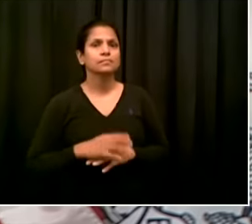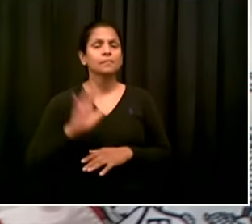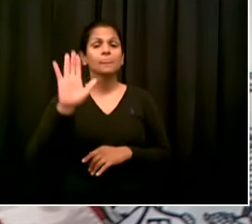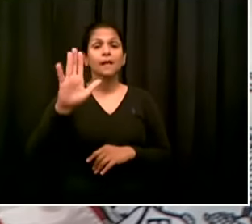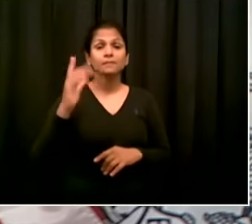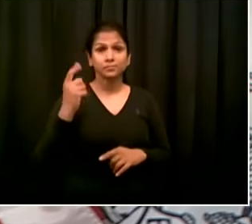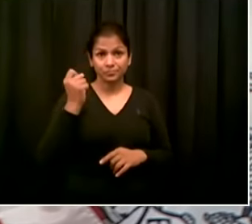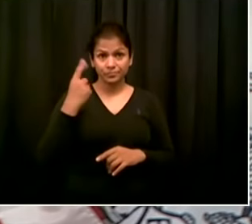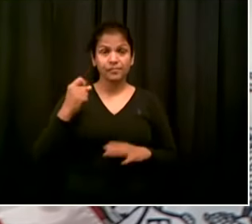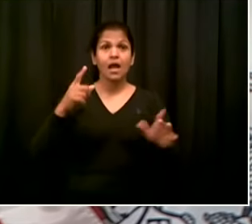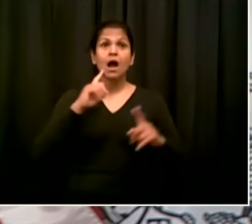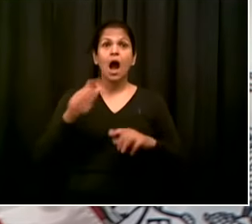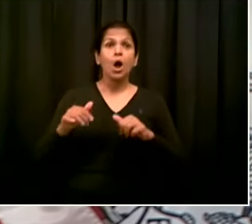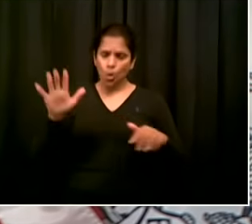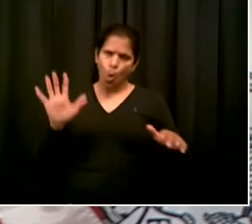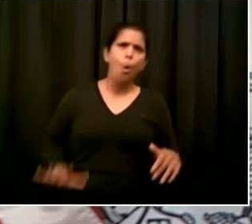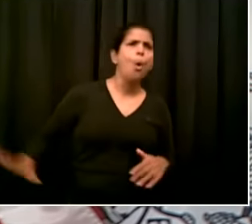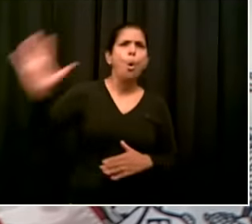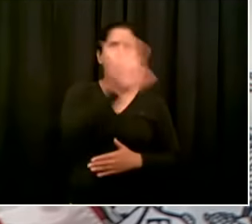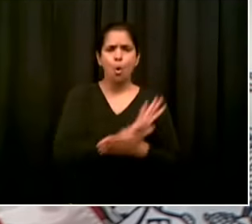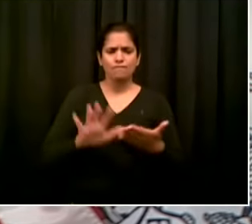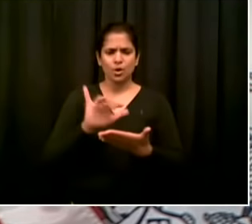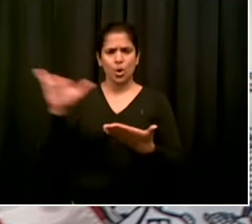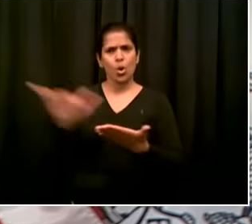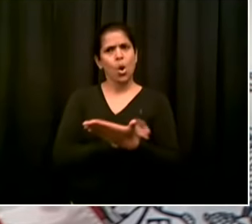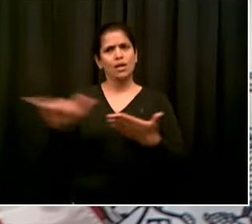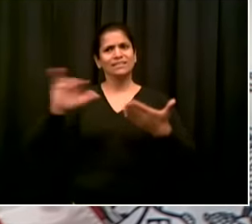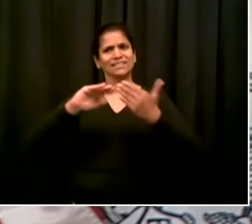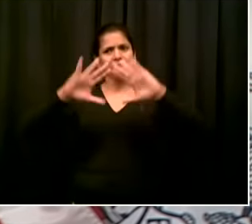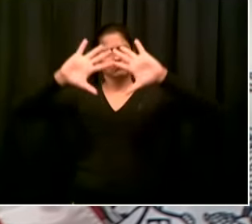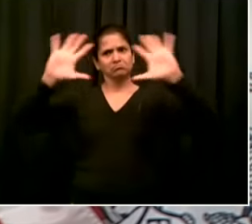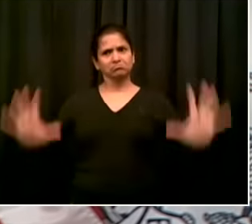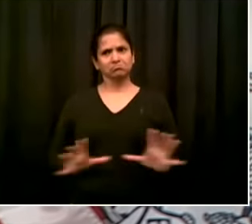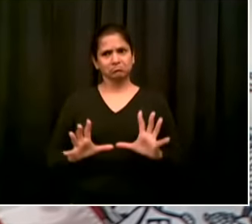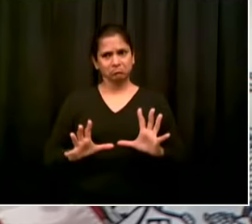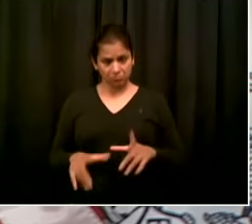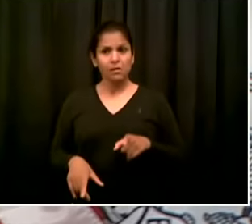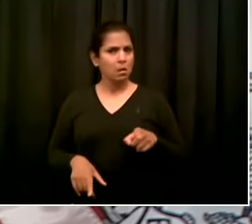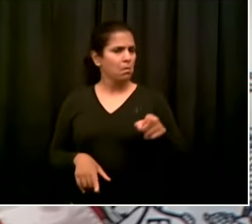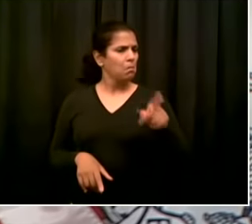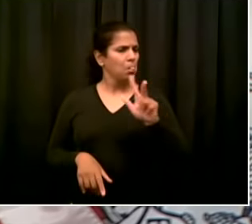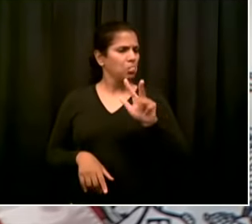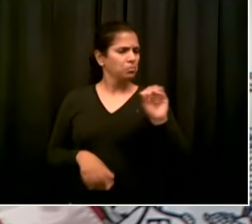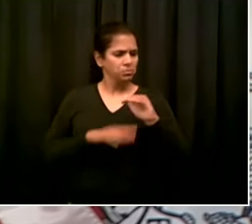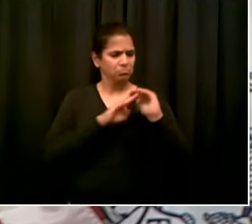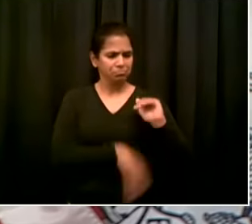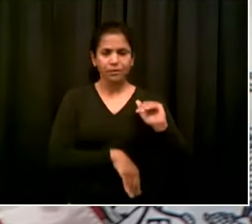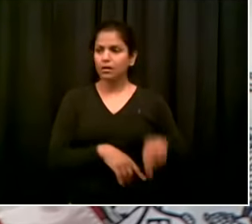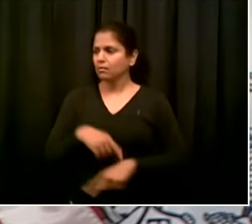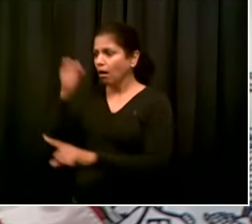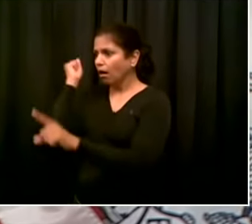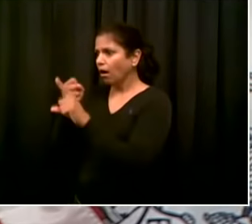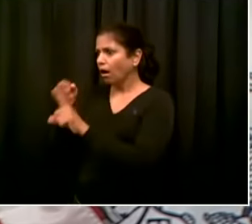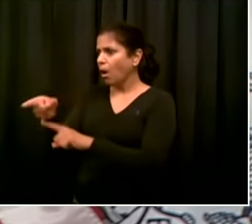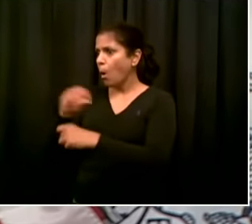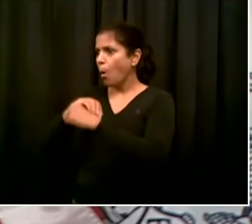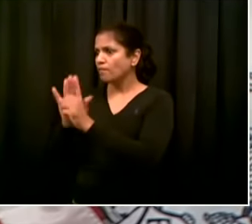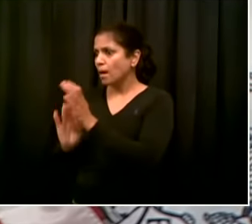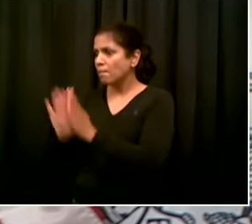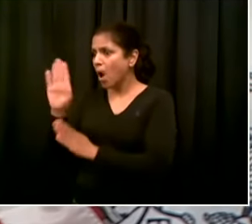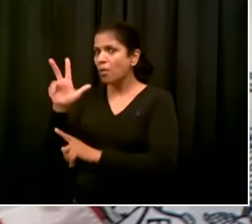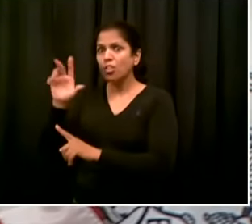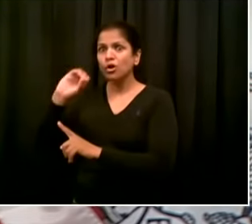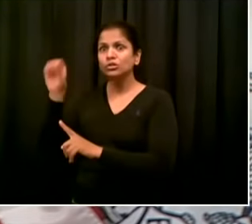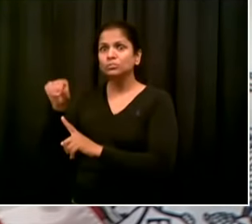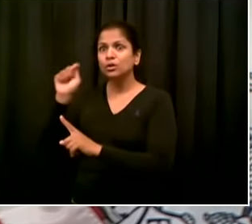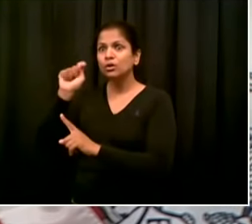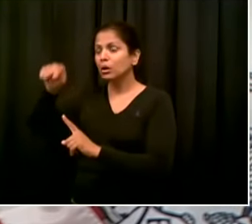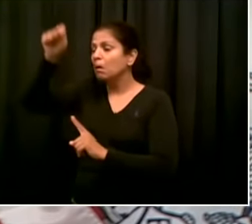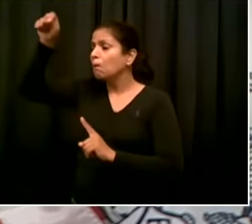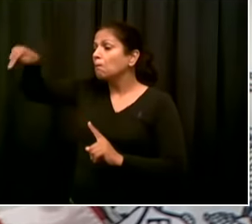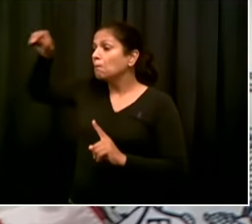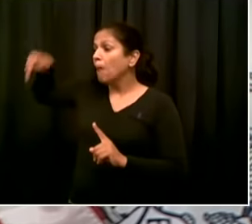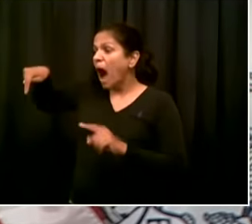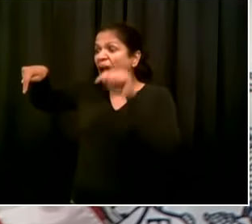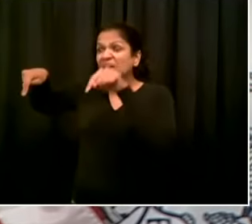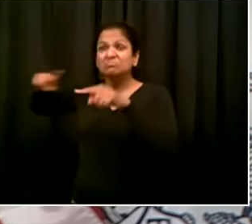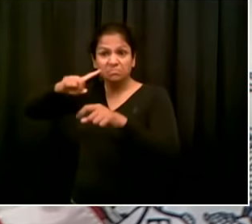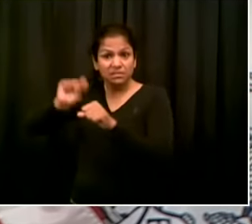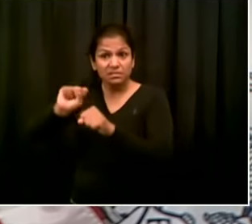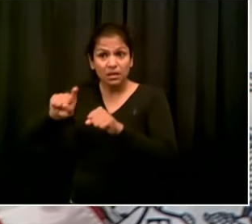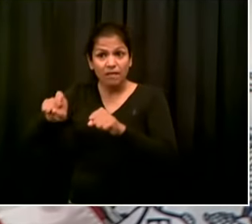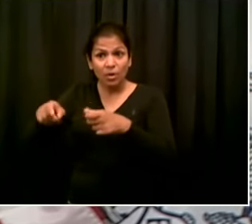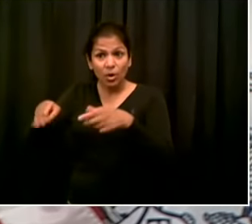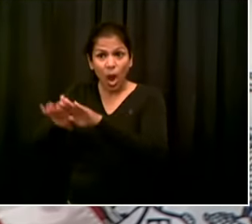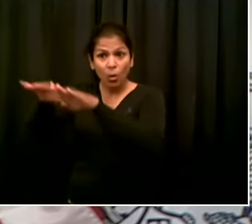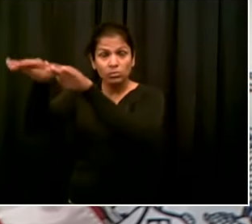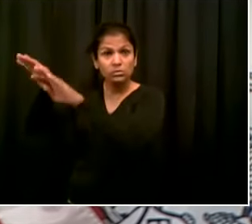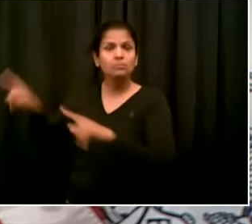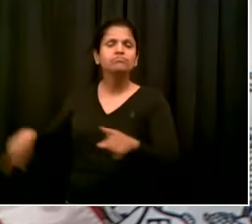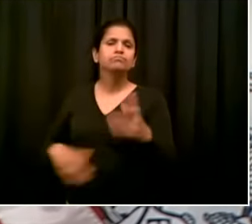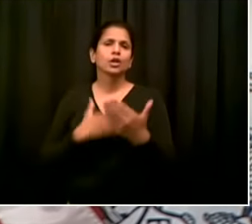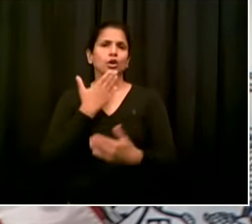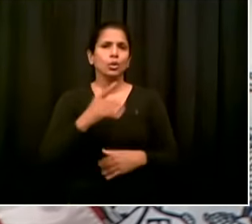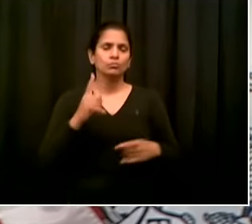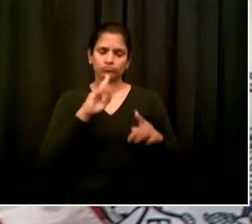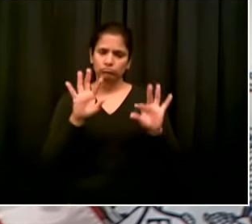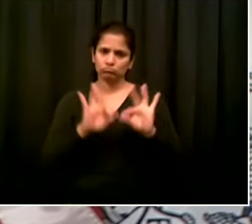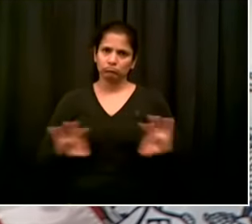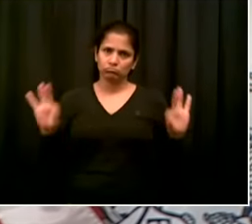FOR THE CITY OF